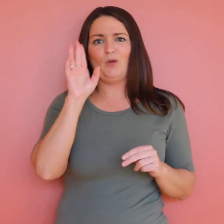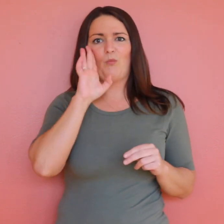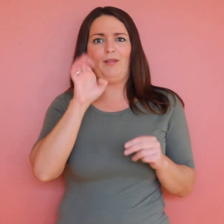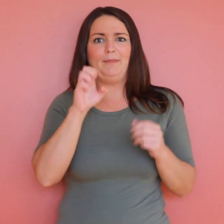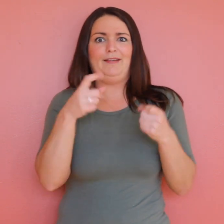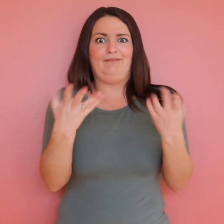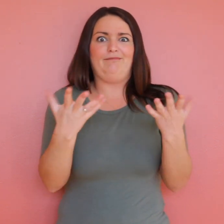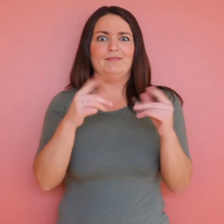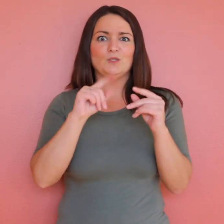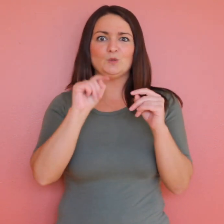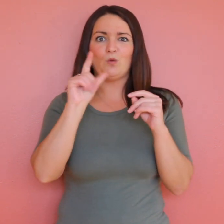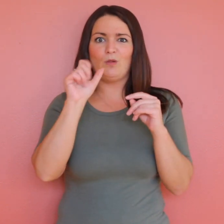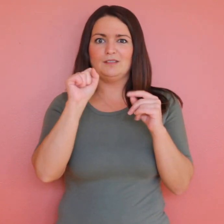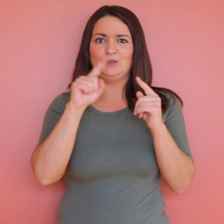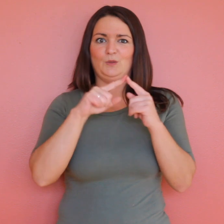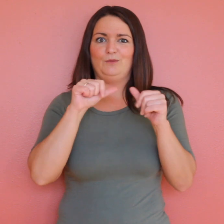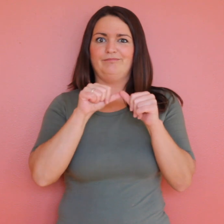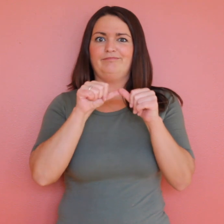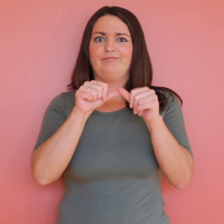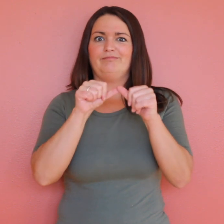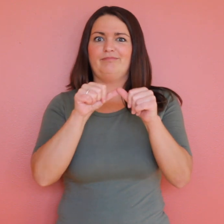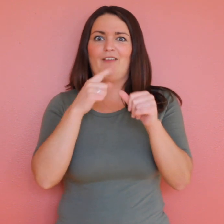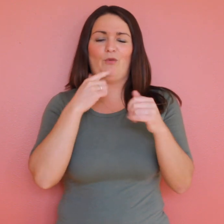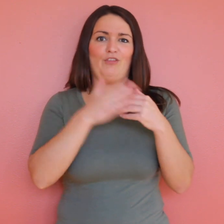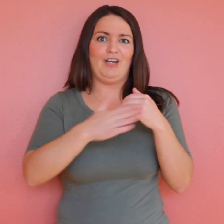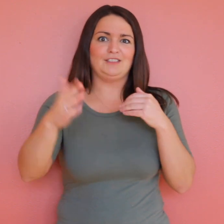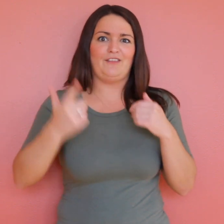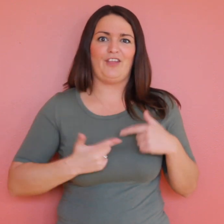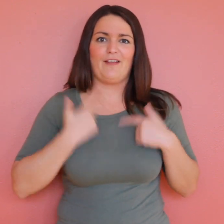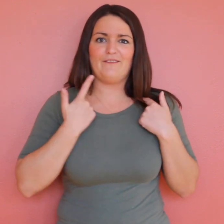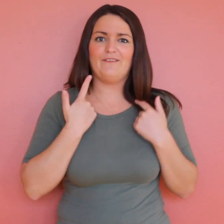You will be provided tools to use for rest of your life.